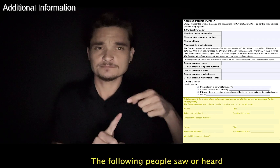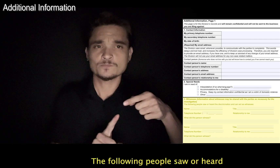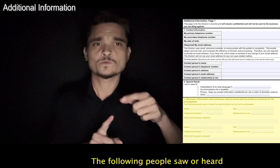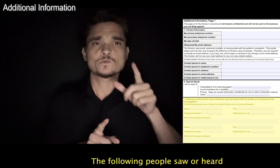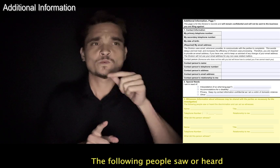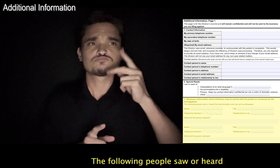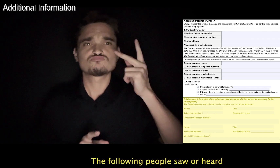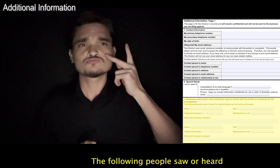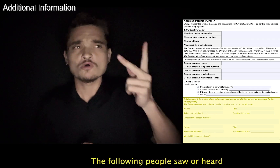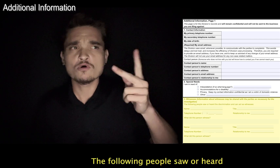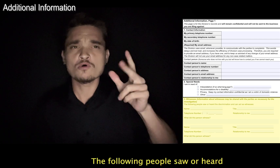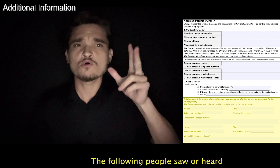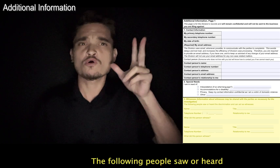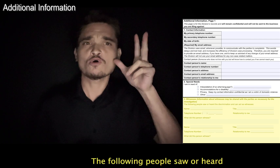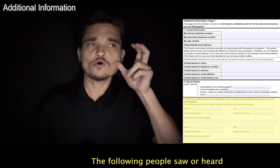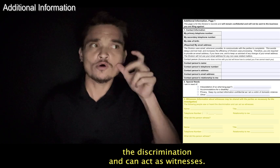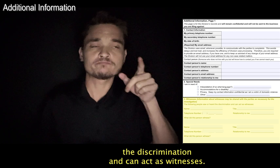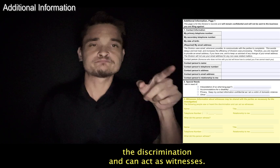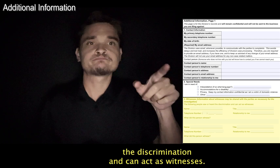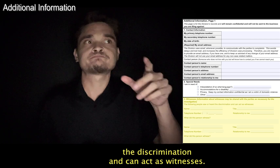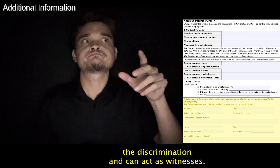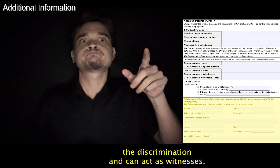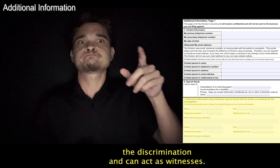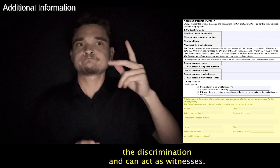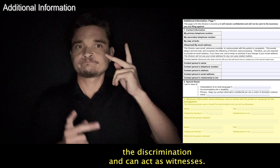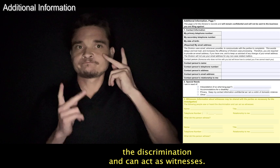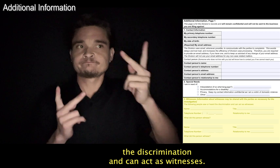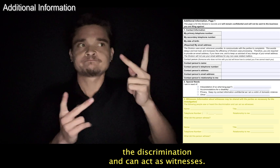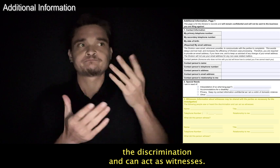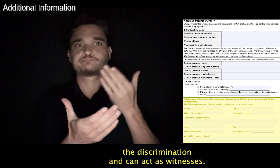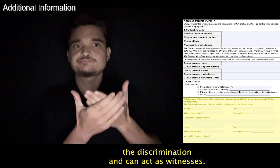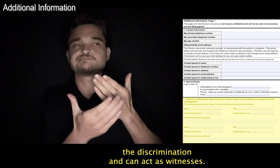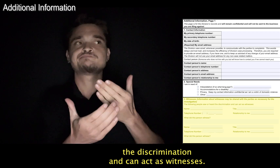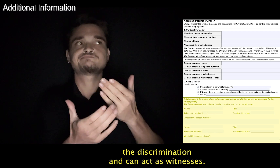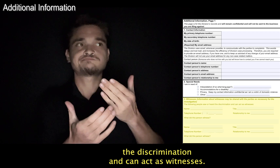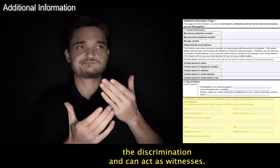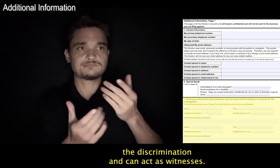The following people saw or heard the discrimination and can act as witnesses.